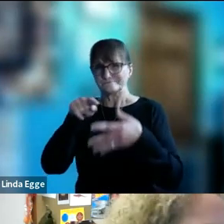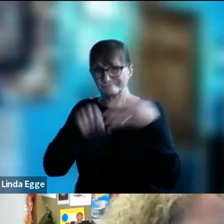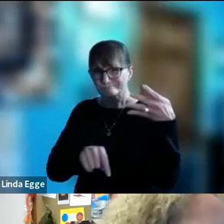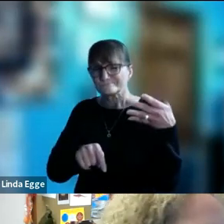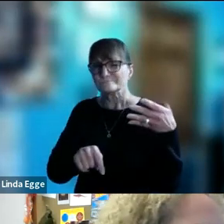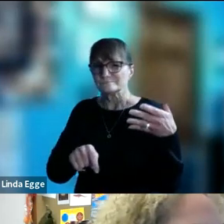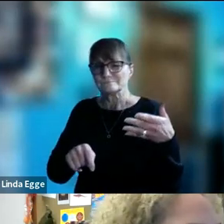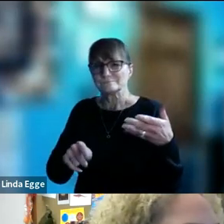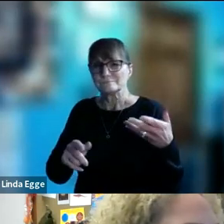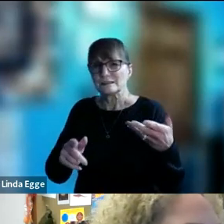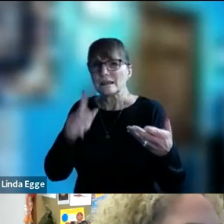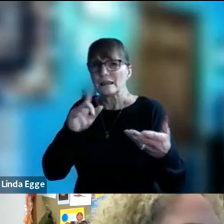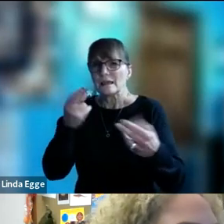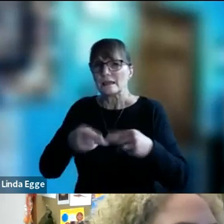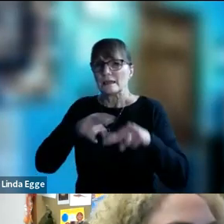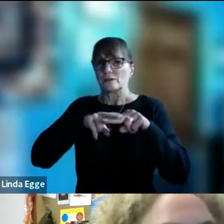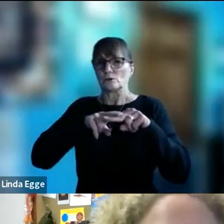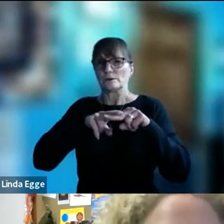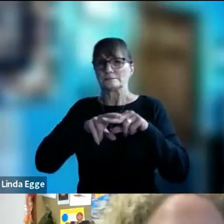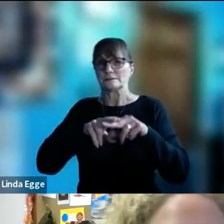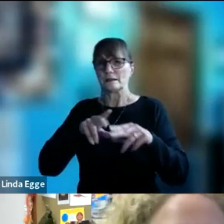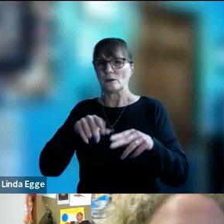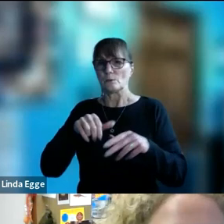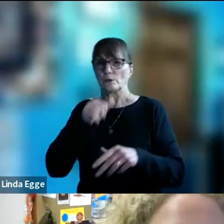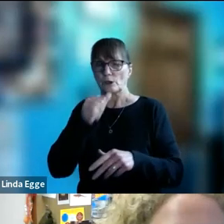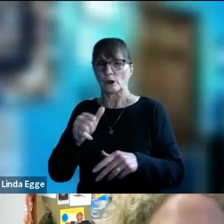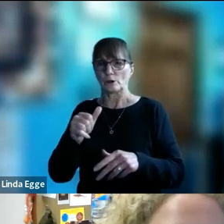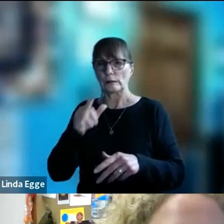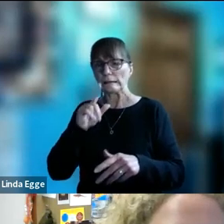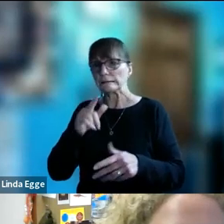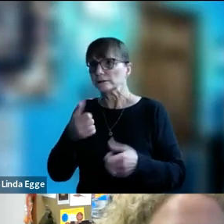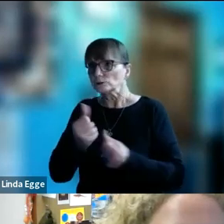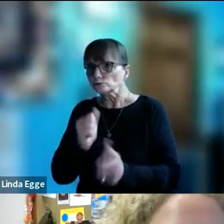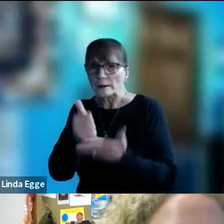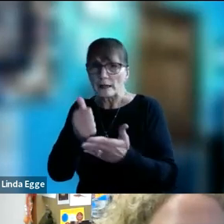This is increasing when they're decompensating and any kind of, you know, whether it's work stress